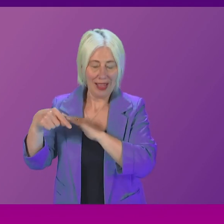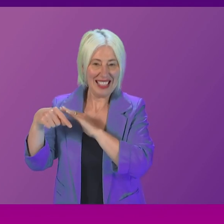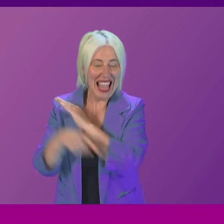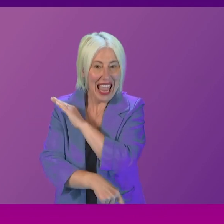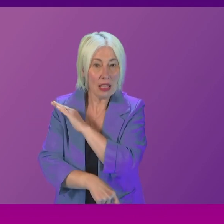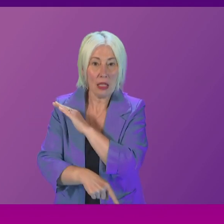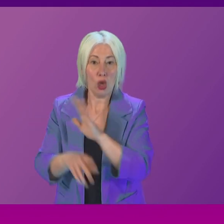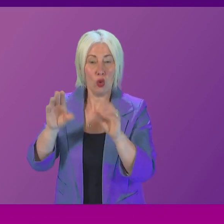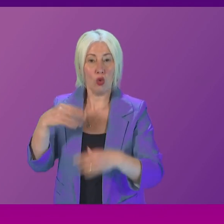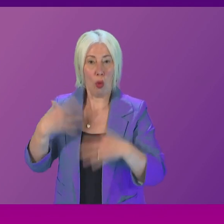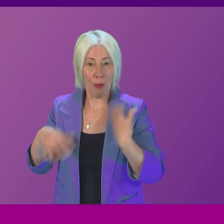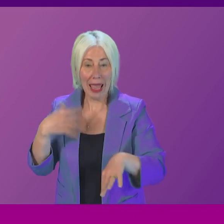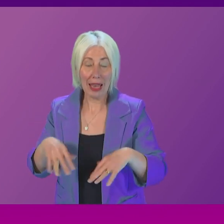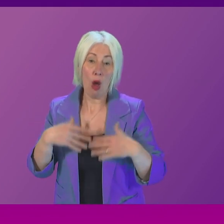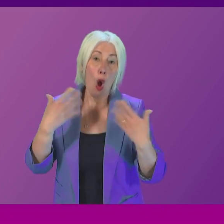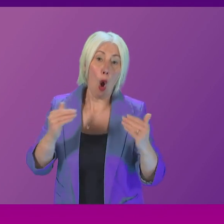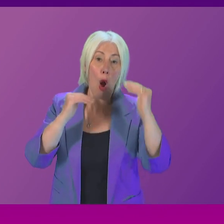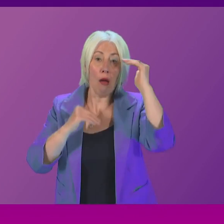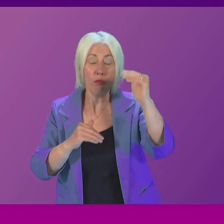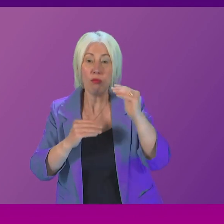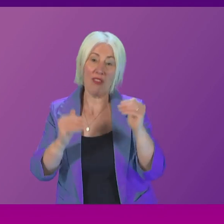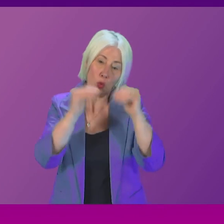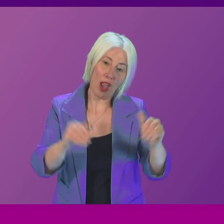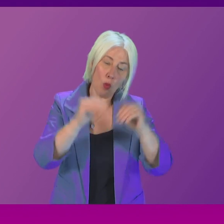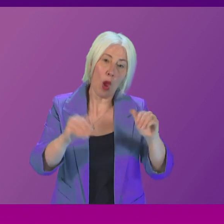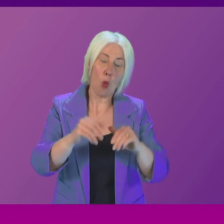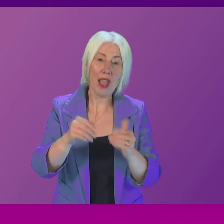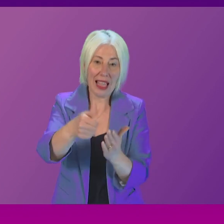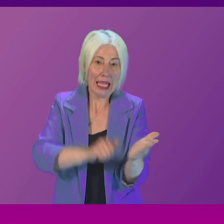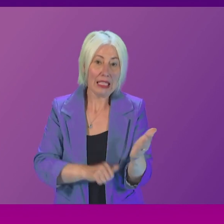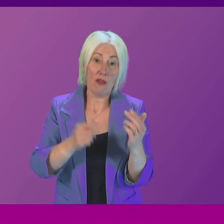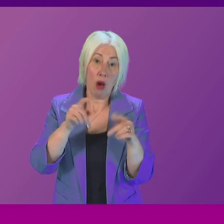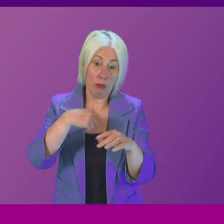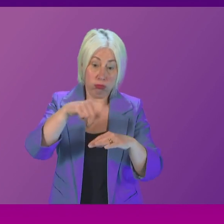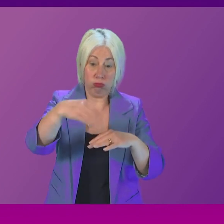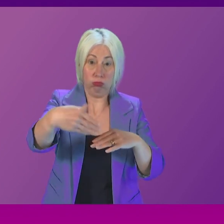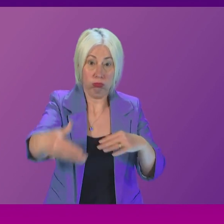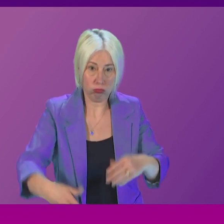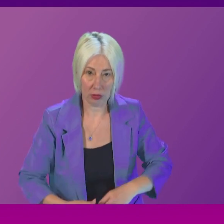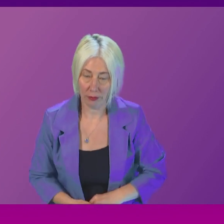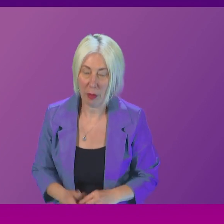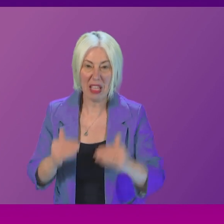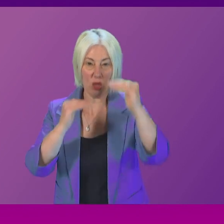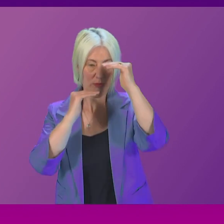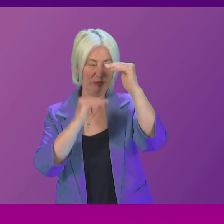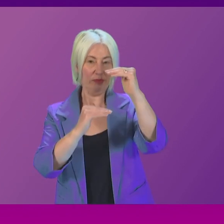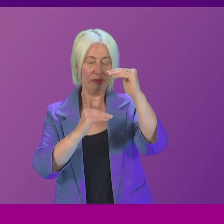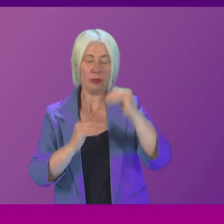need or to languish on an NHS waiting list? No, I do not agree with Anas Sarwar’s characterisation.